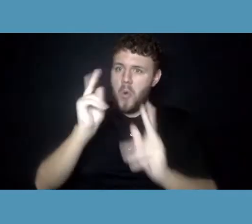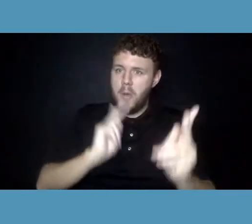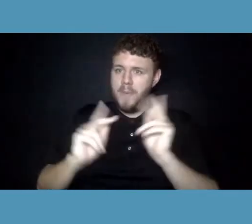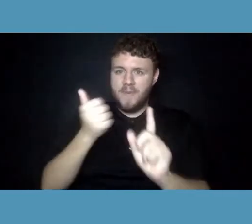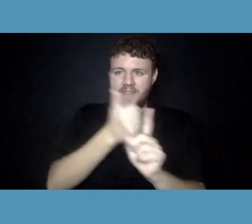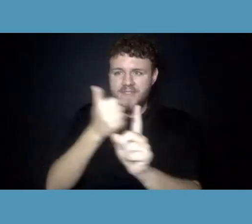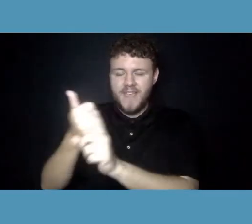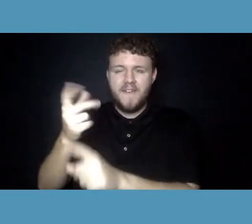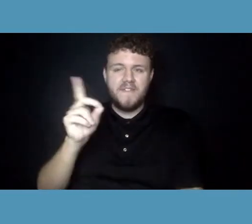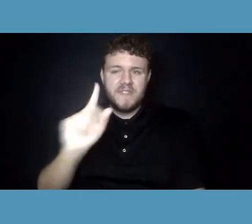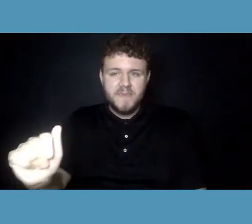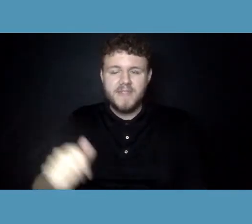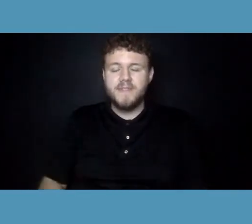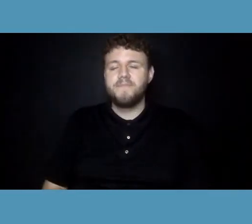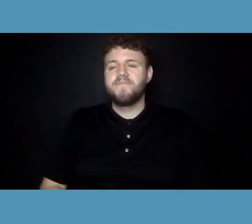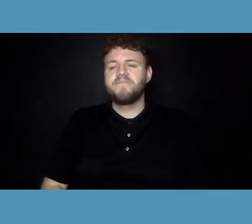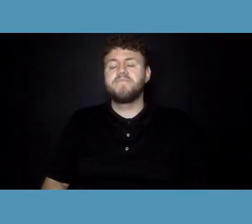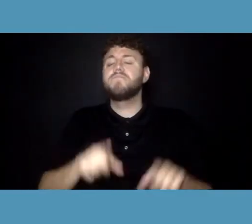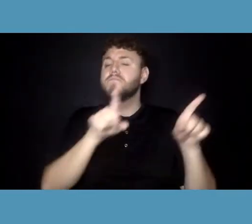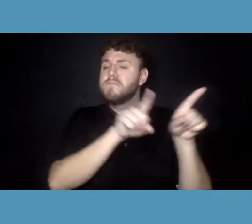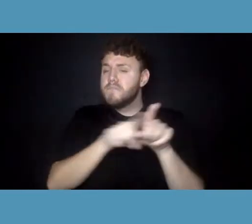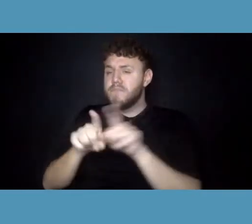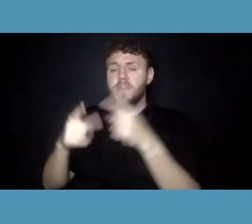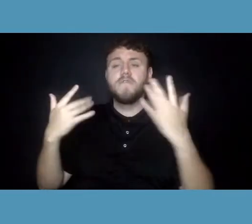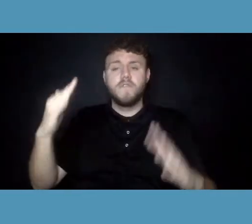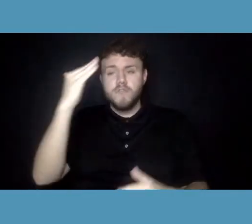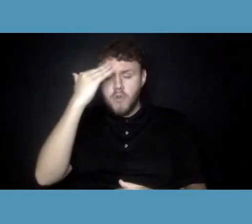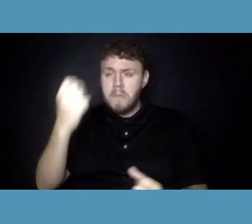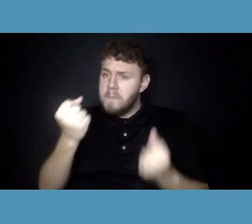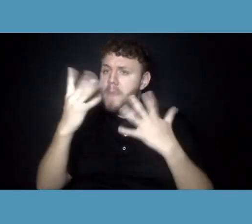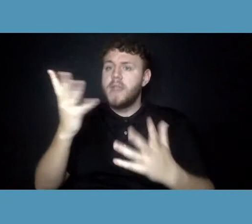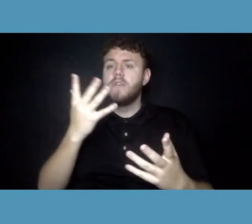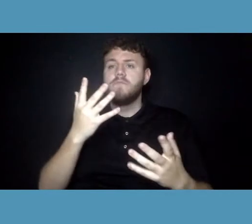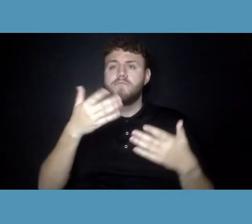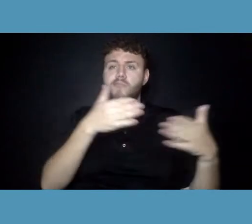However, we also know there are many ways that virtual and web-based programs will never